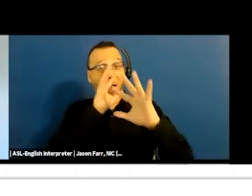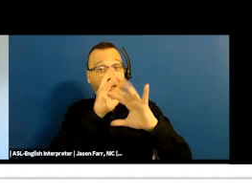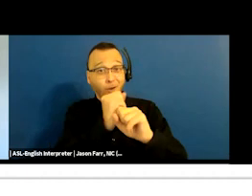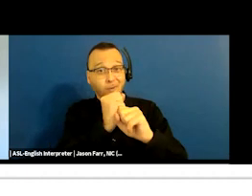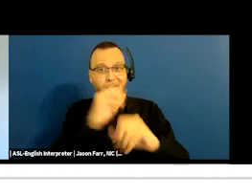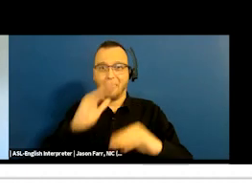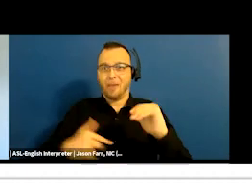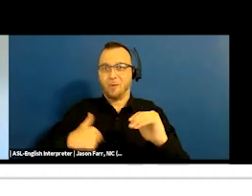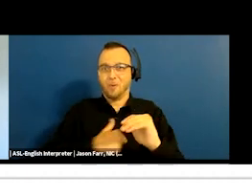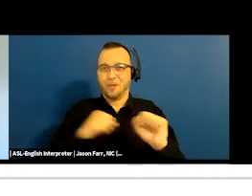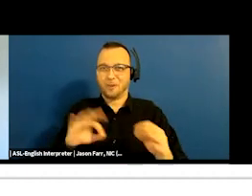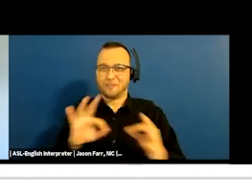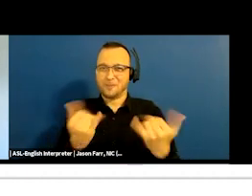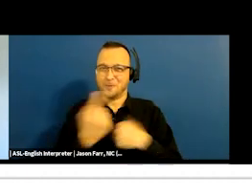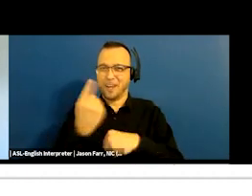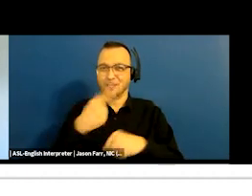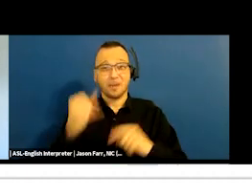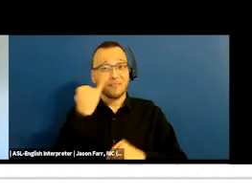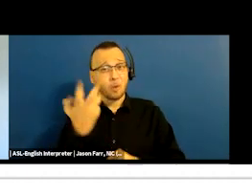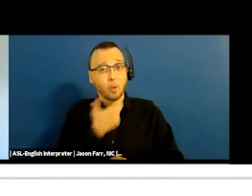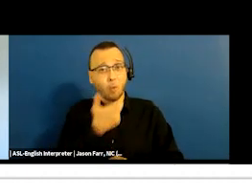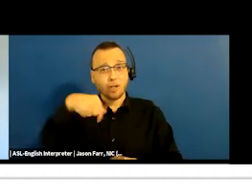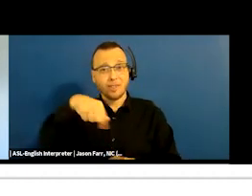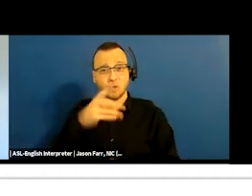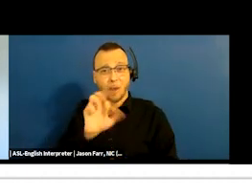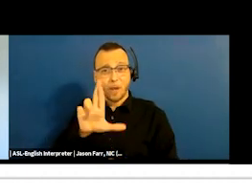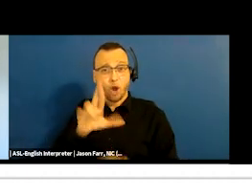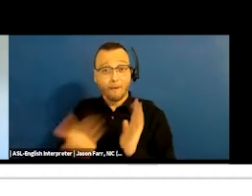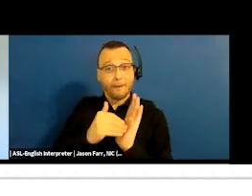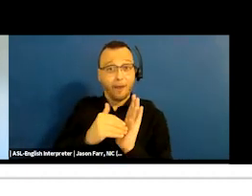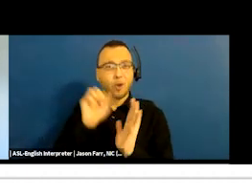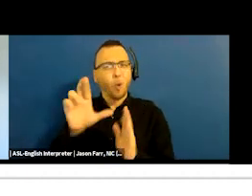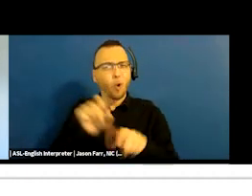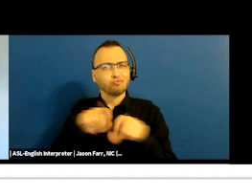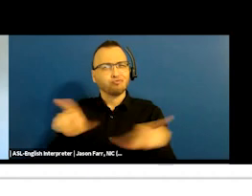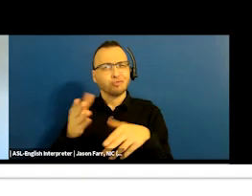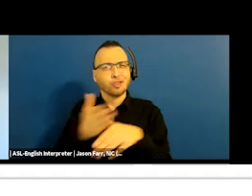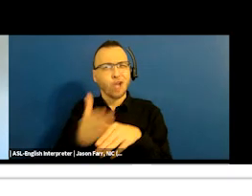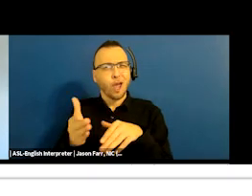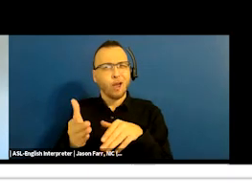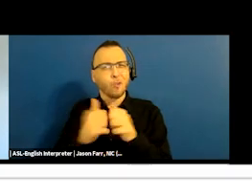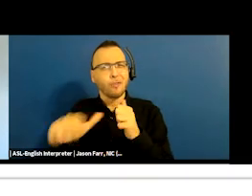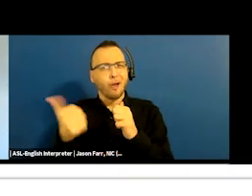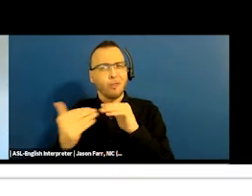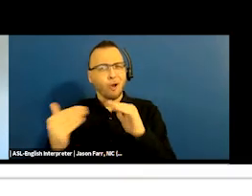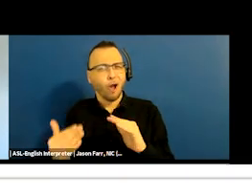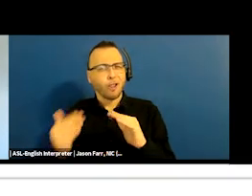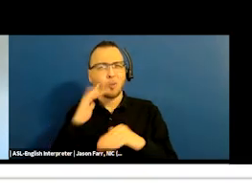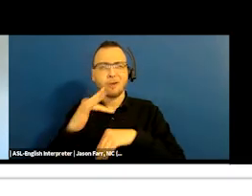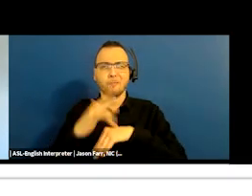With that, all participant lines are automatically muted and a recording will be available on our website.